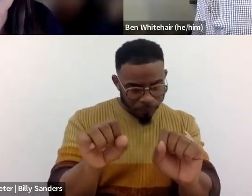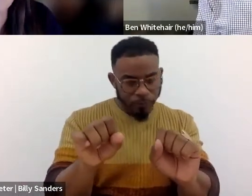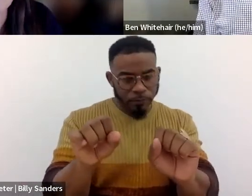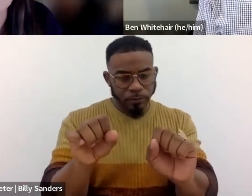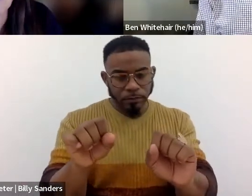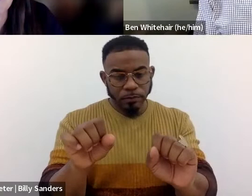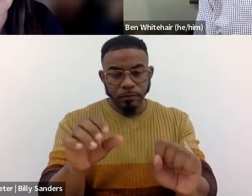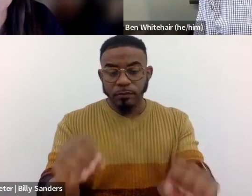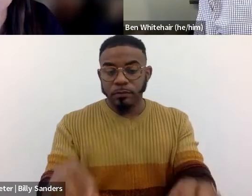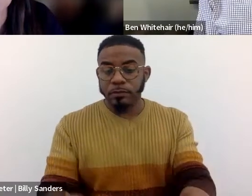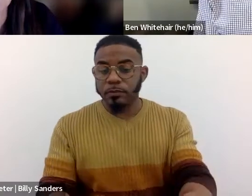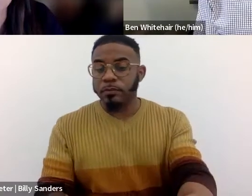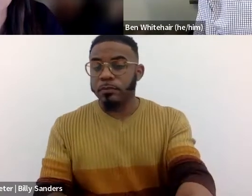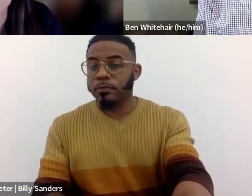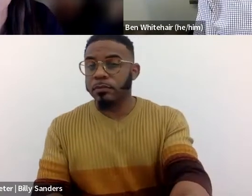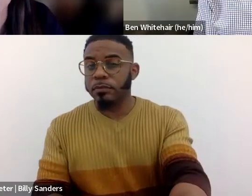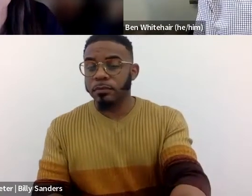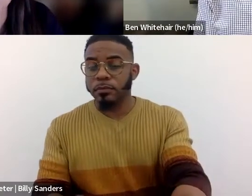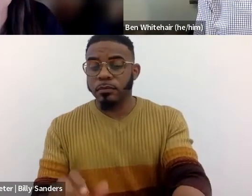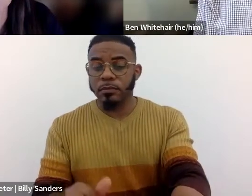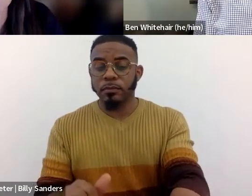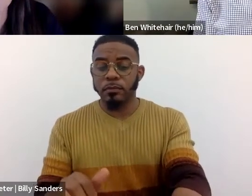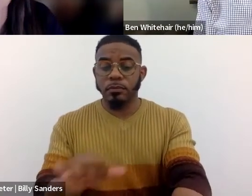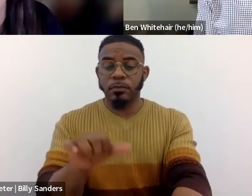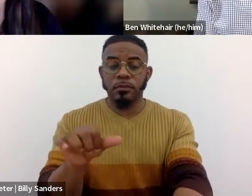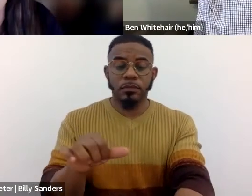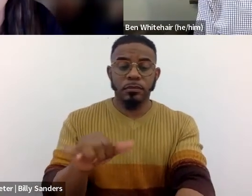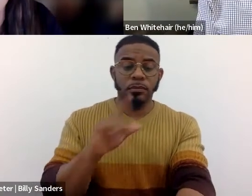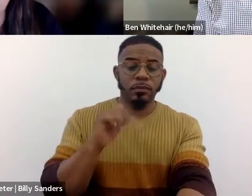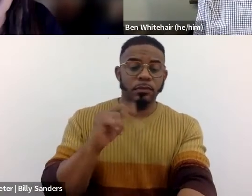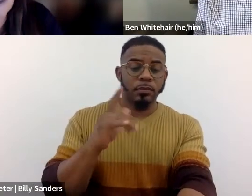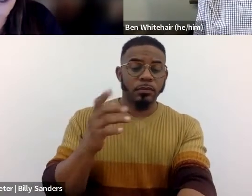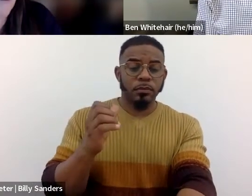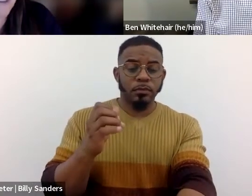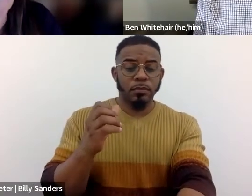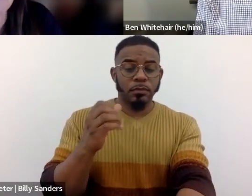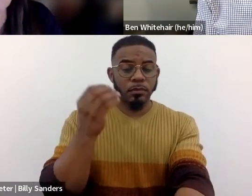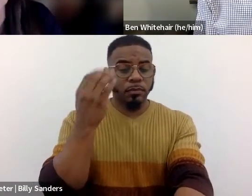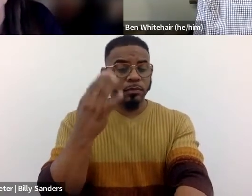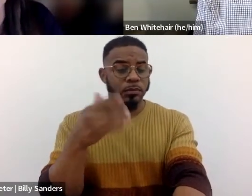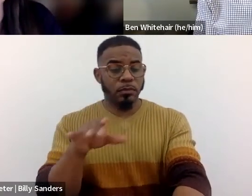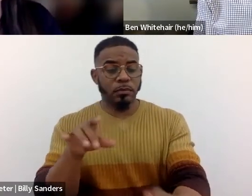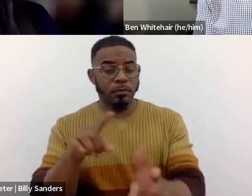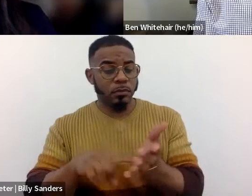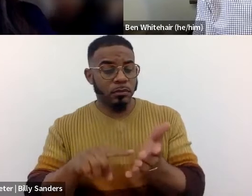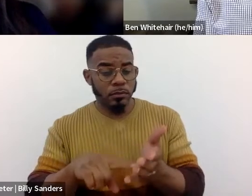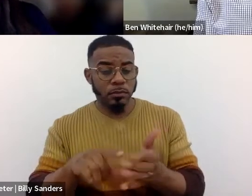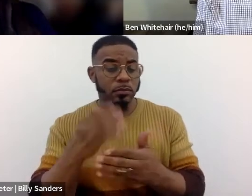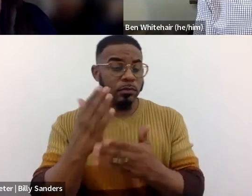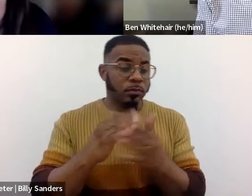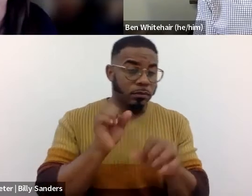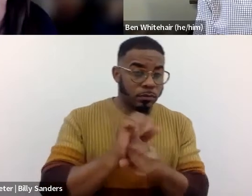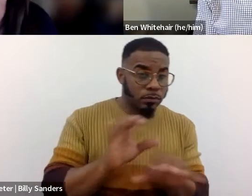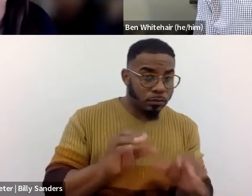and I would say that's an area, you know, we talked about getting information, doing your research where some employers do it more often